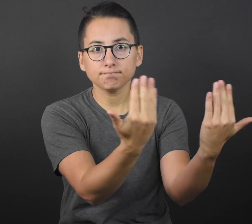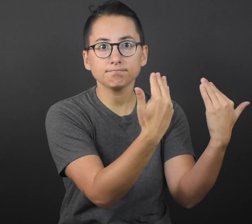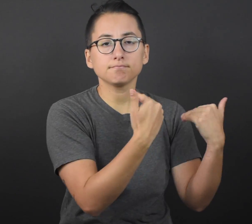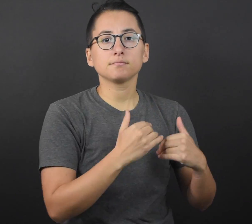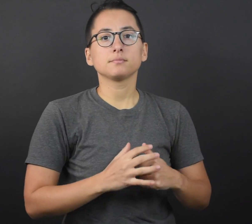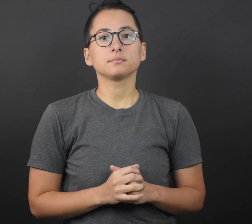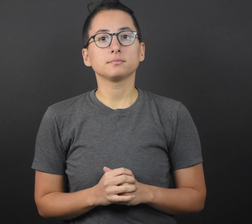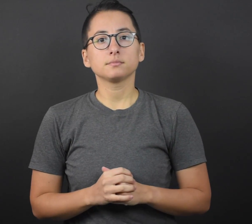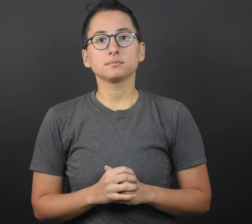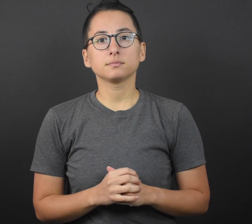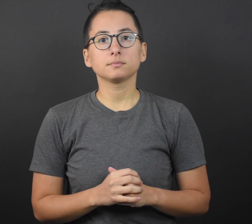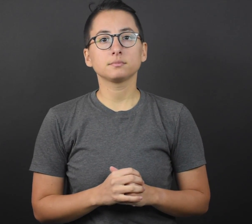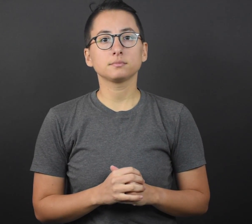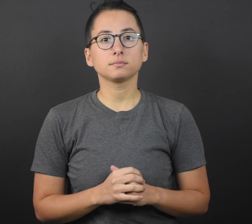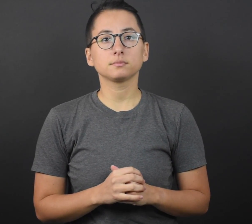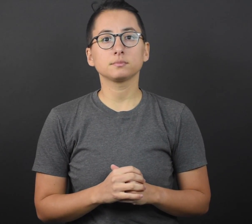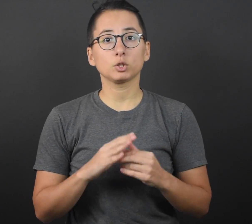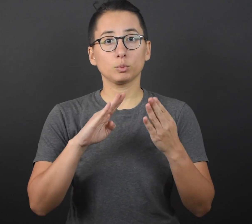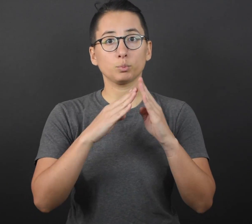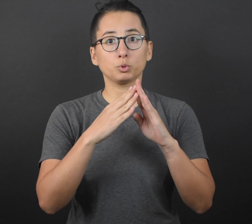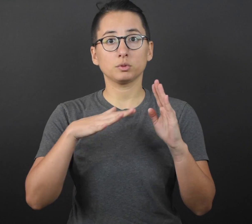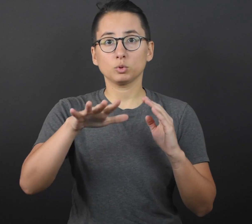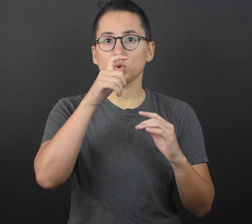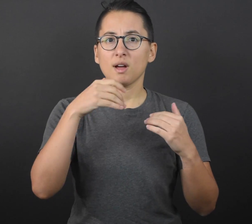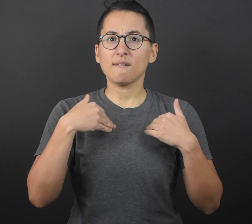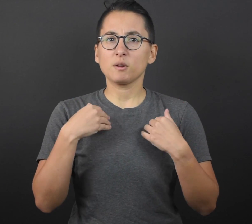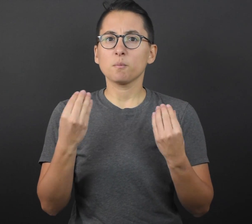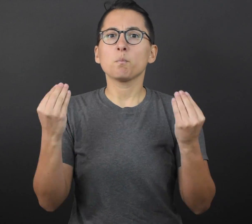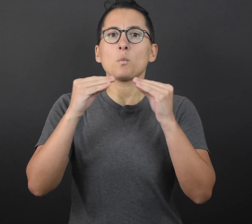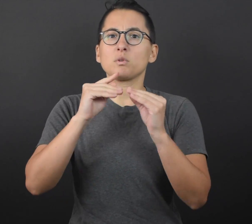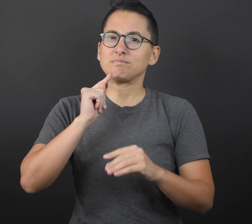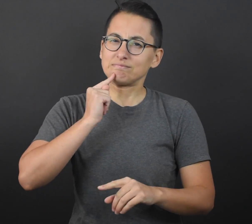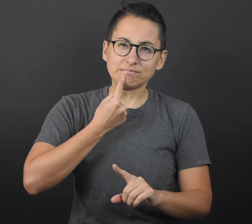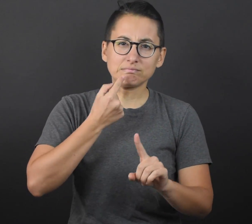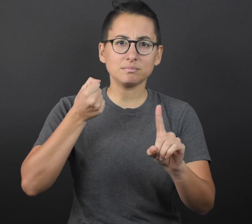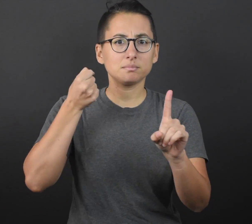“Communities that have been disproportionately affected by this pandemic